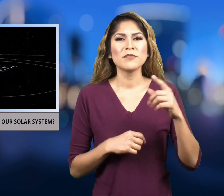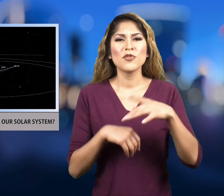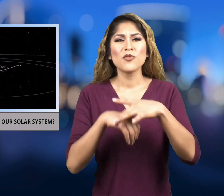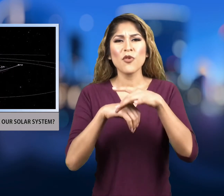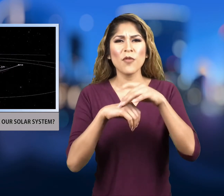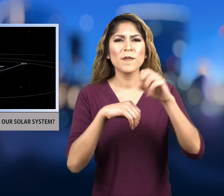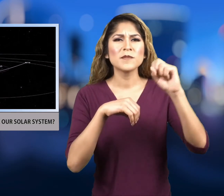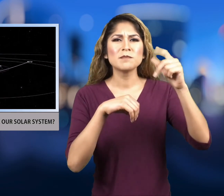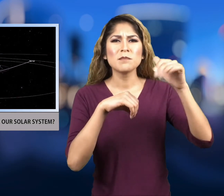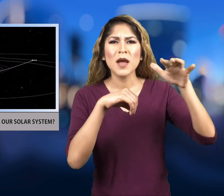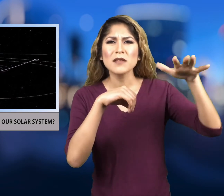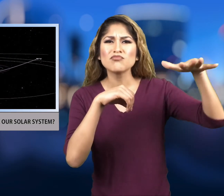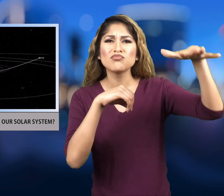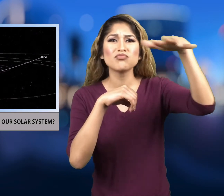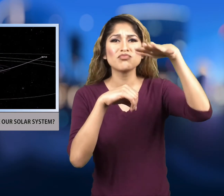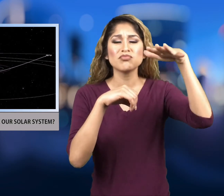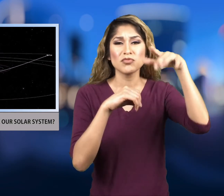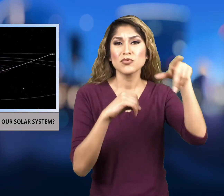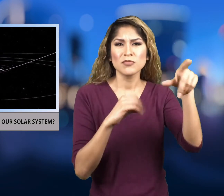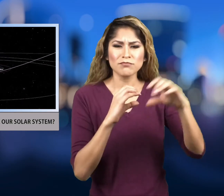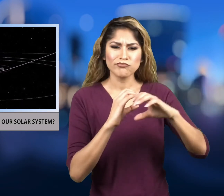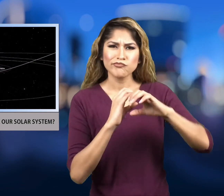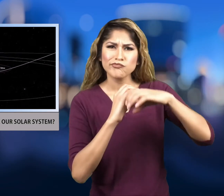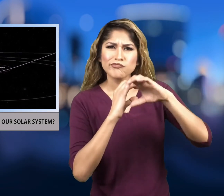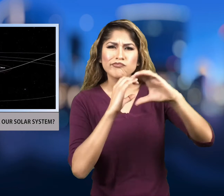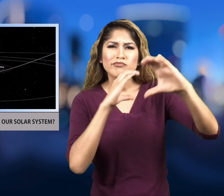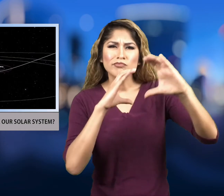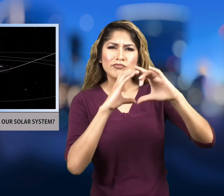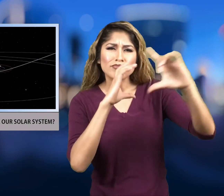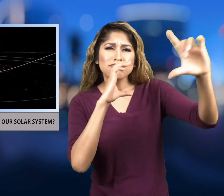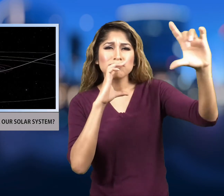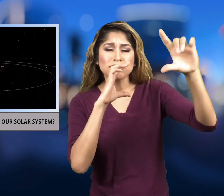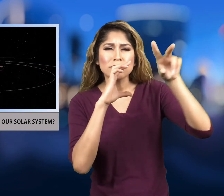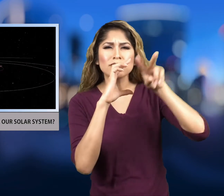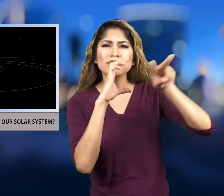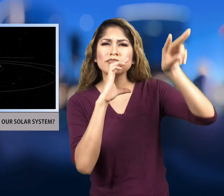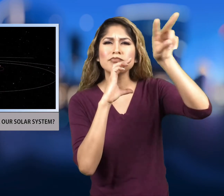pointing their telescopes at the sky. They